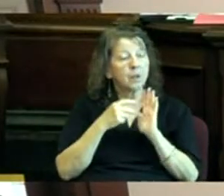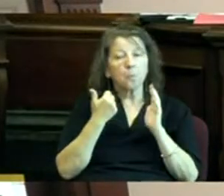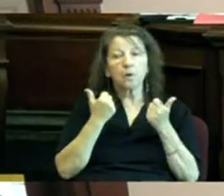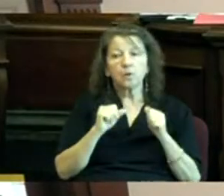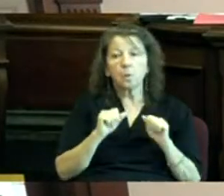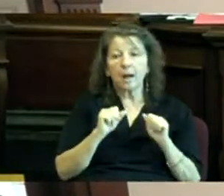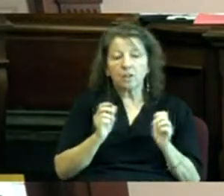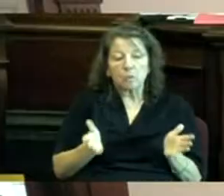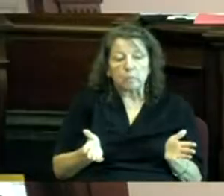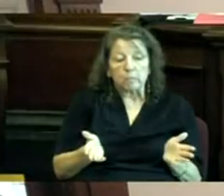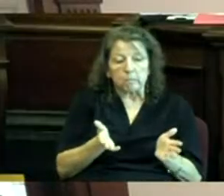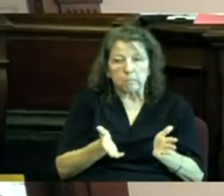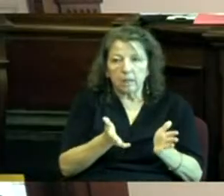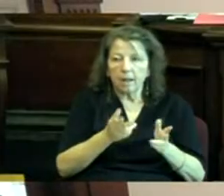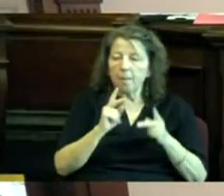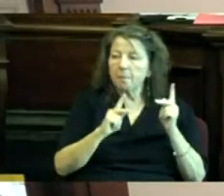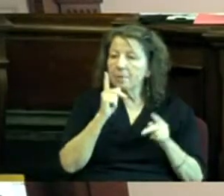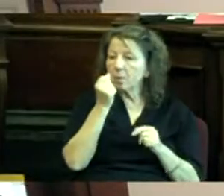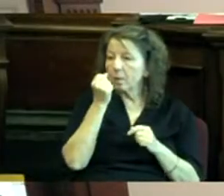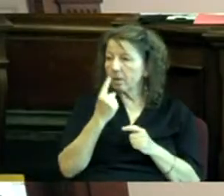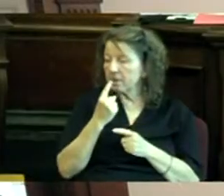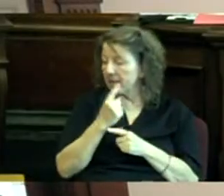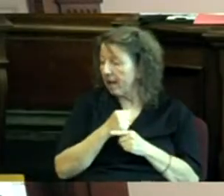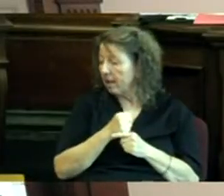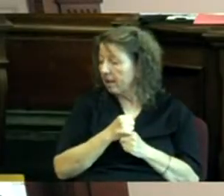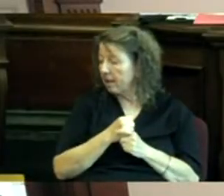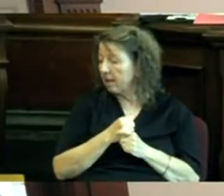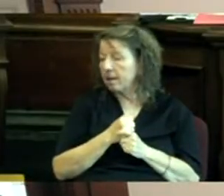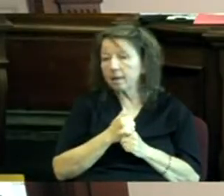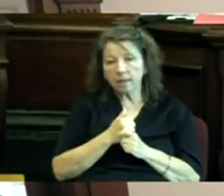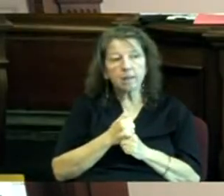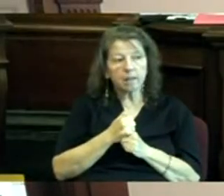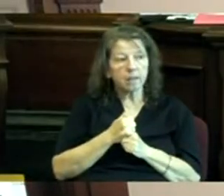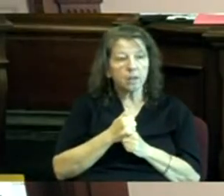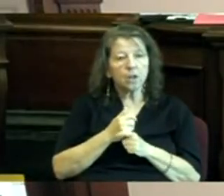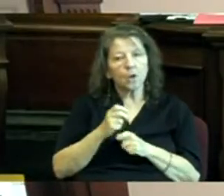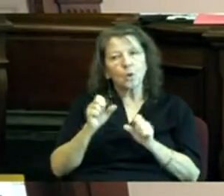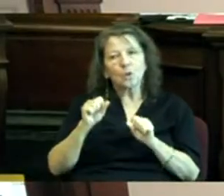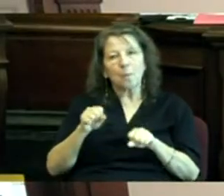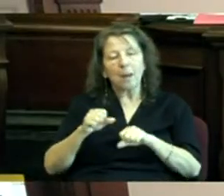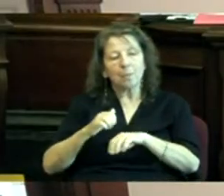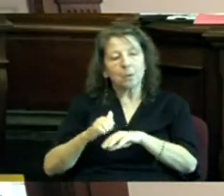will be providing the buildings. The idea being that we are